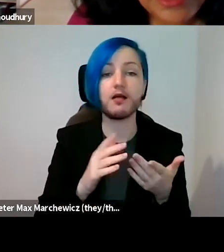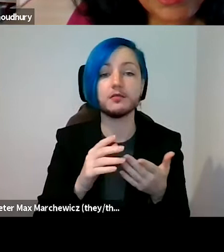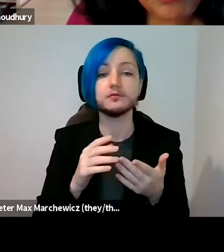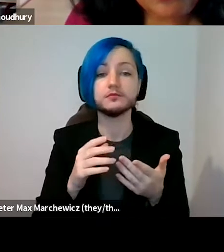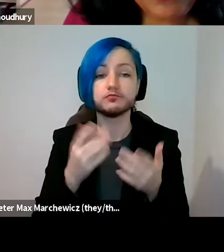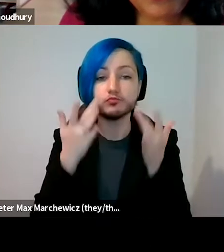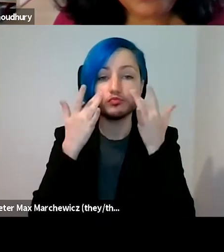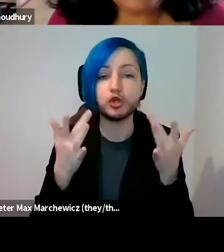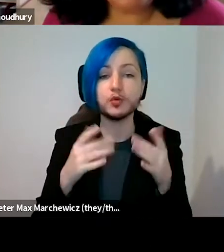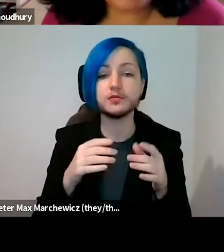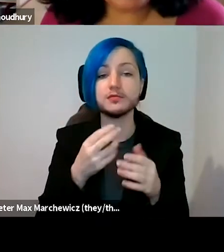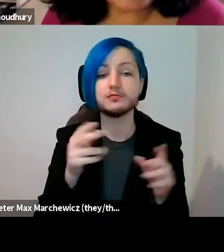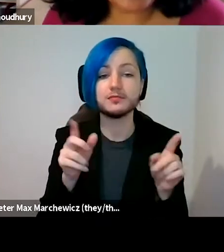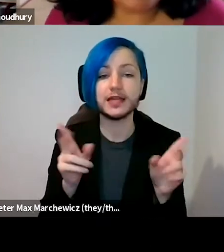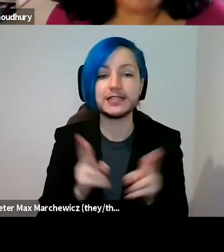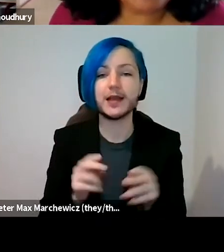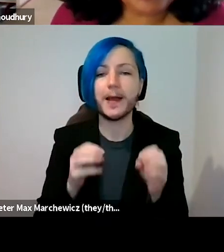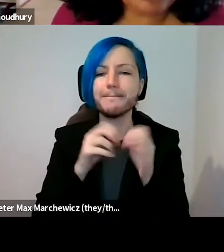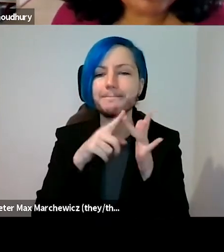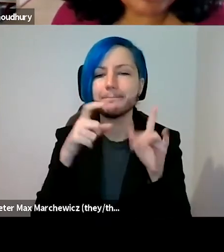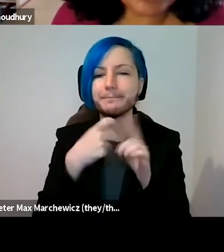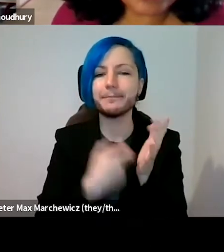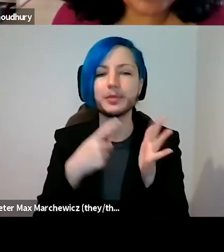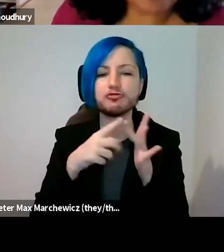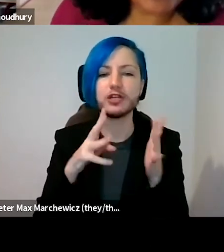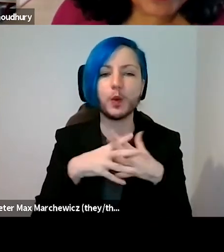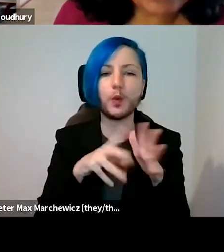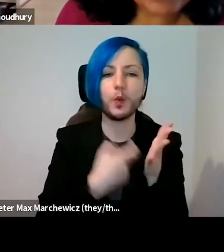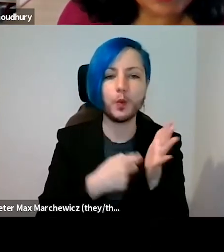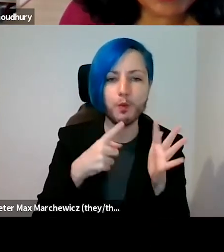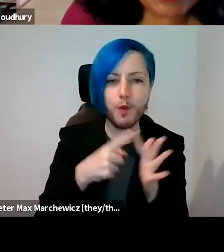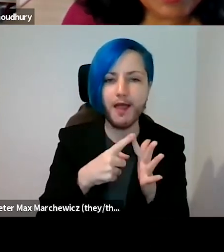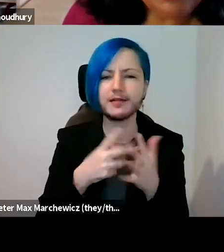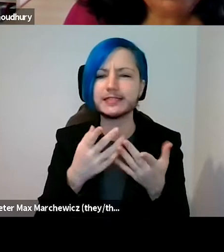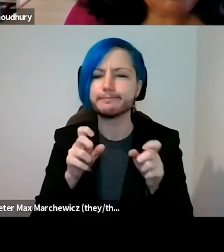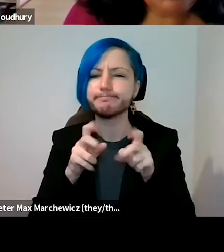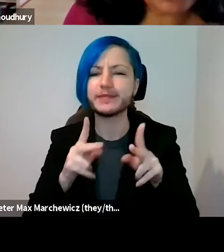a technique of inlaying a blackened alloy of zinc, copper, lead, and tin with silver.